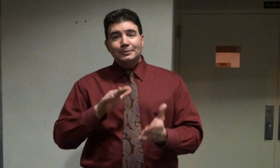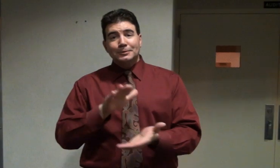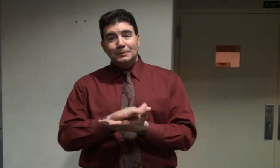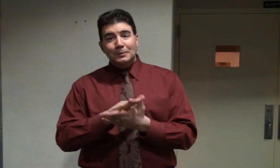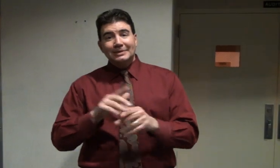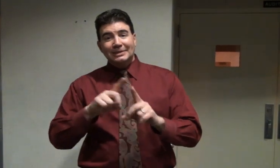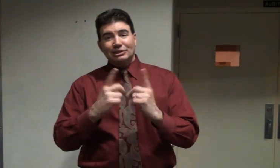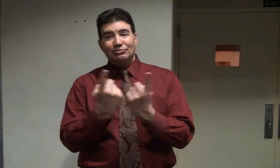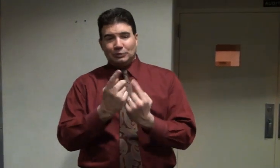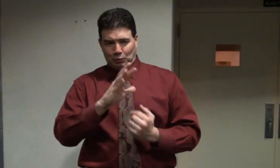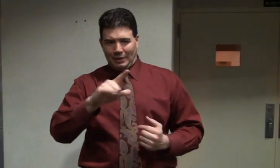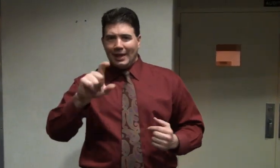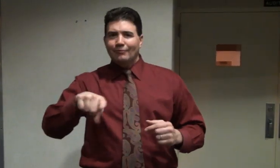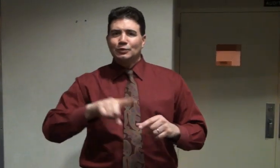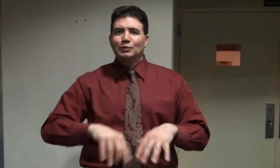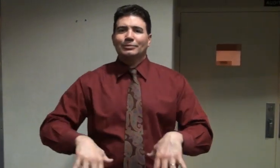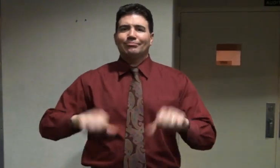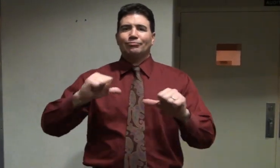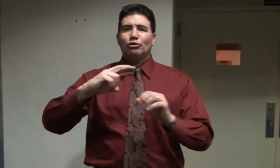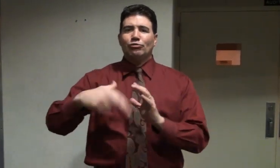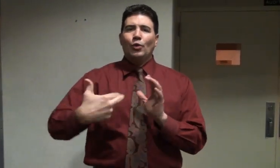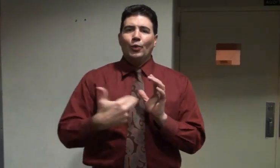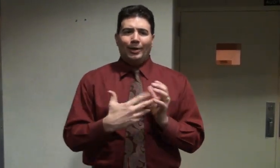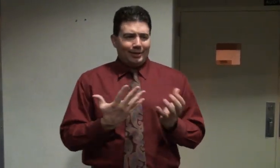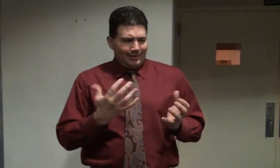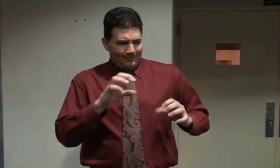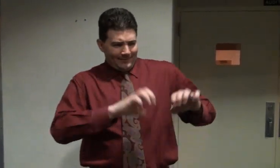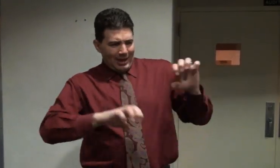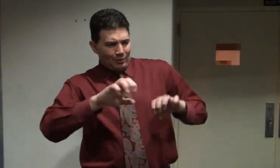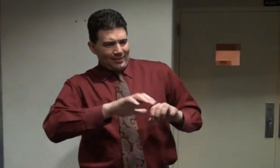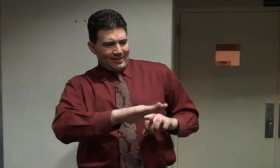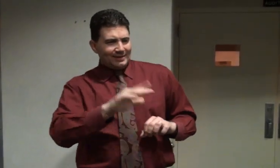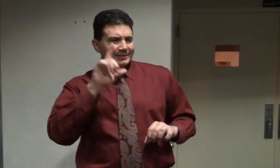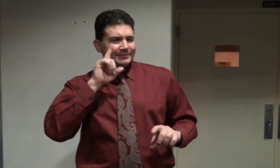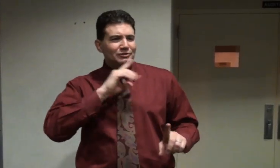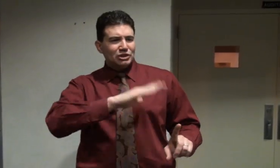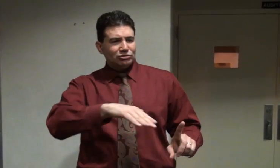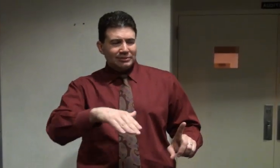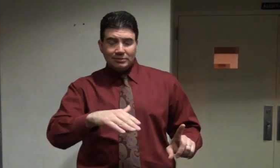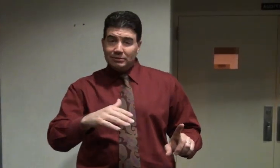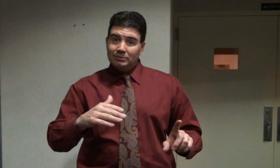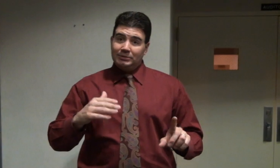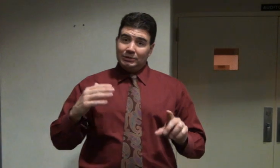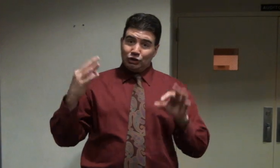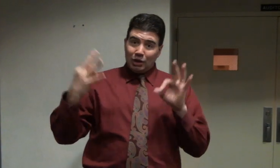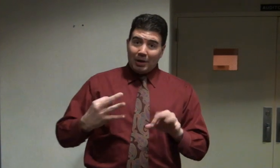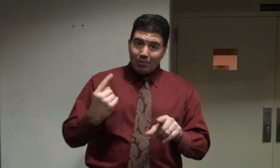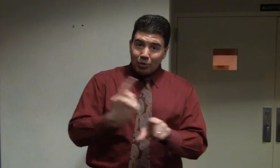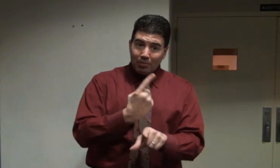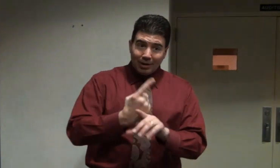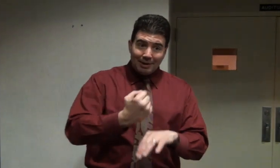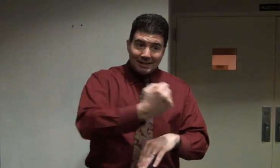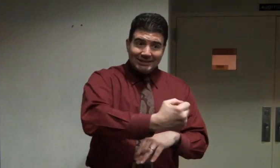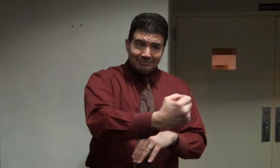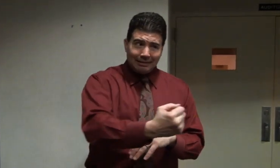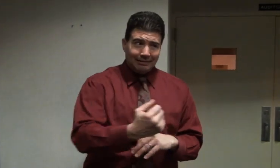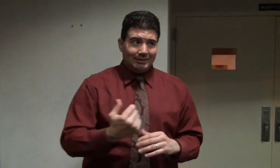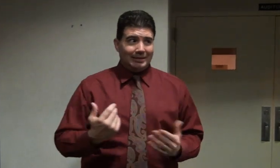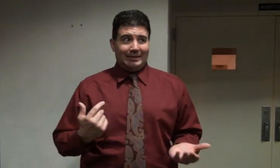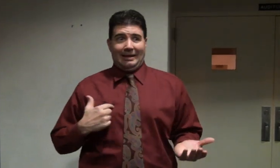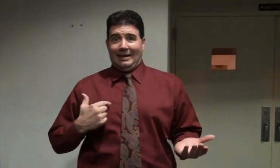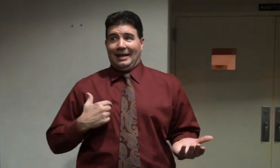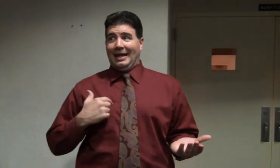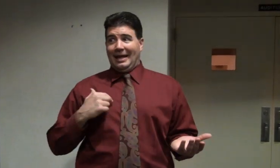This will mean that the school districts will have to assume the role of evaluators of deaf children and properly placing them.